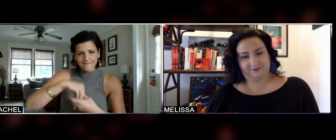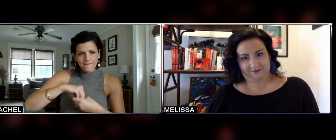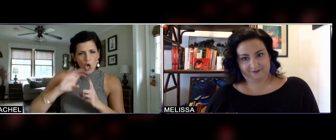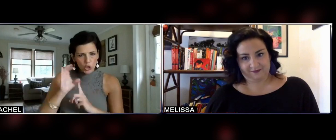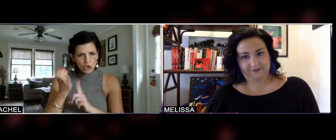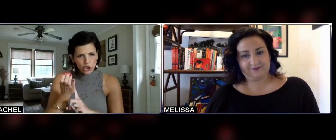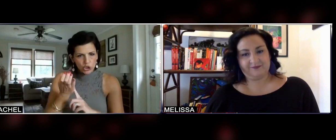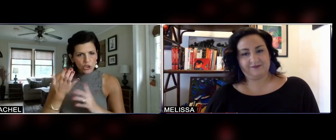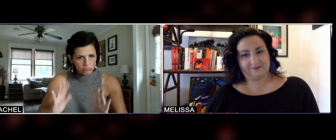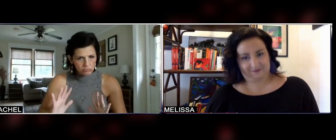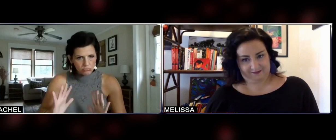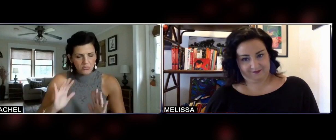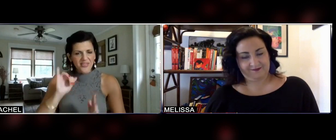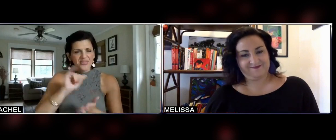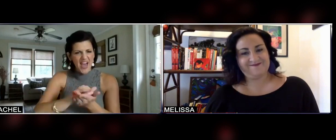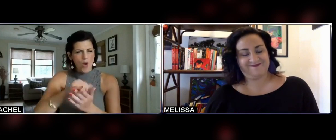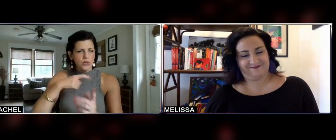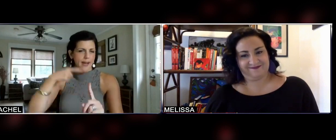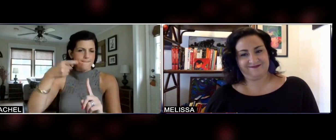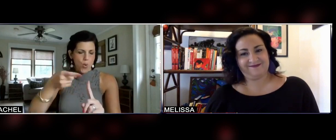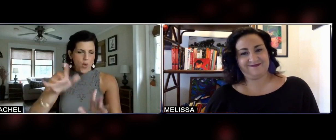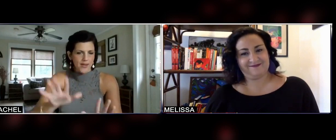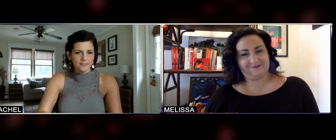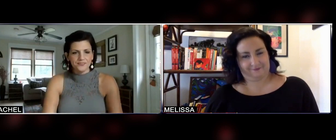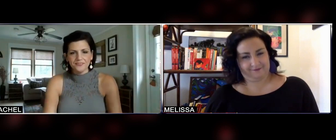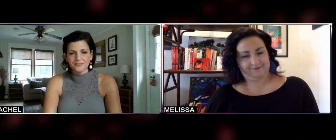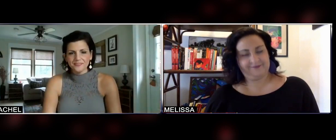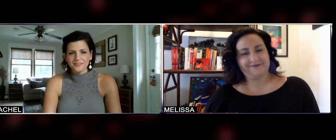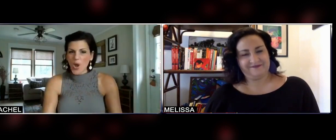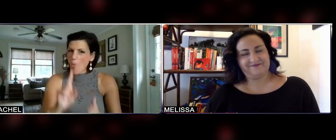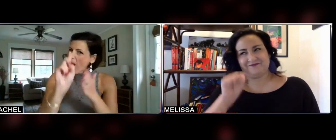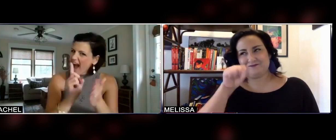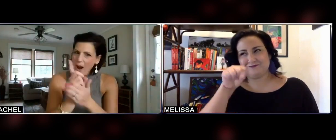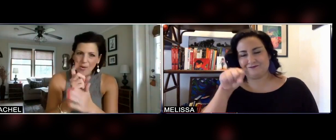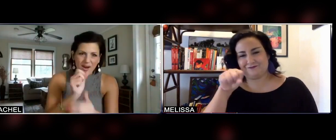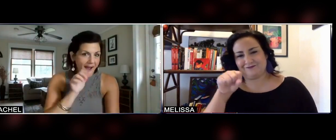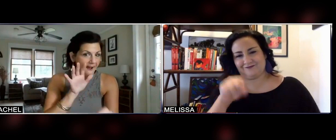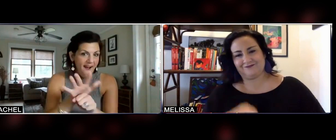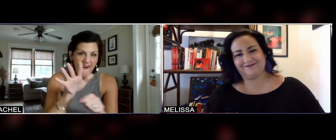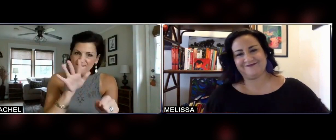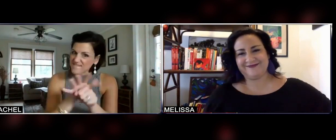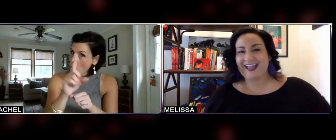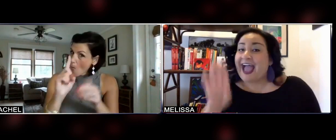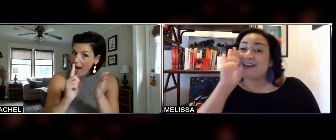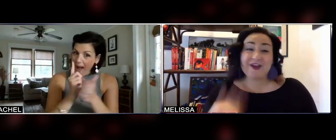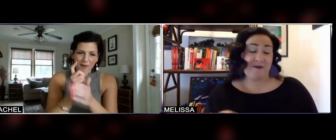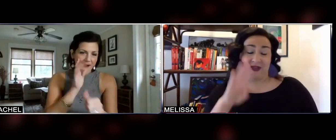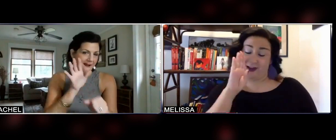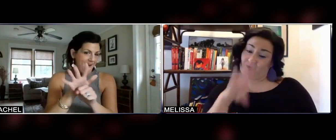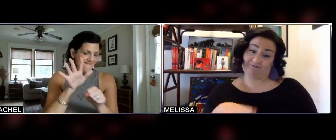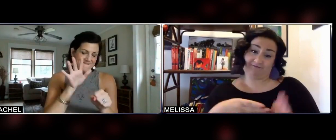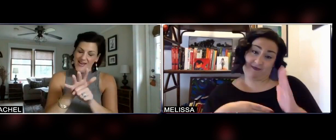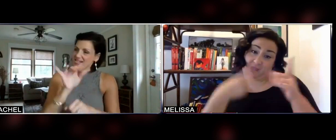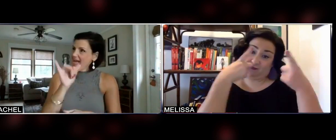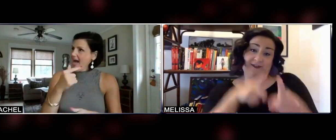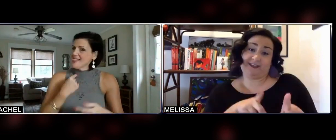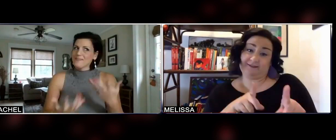My kids use those tools, but they still have culture inside them. That was my point. One hour - that's not enough time